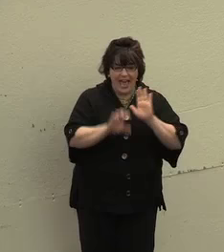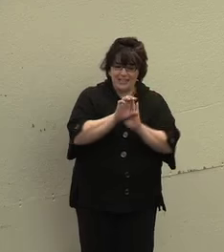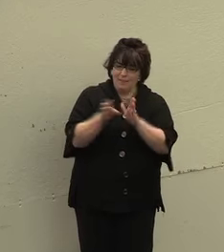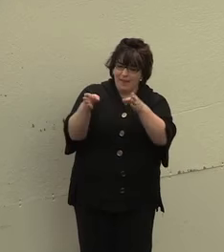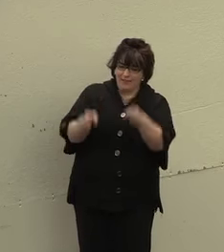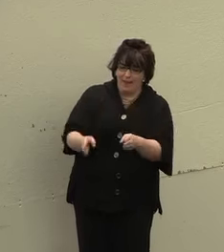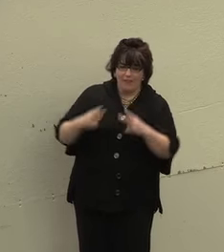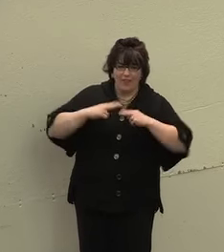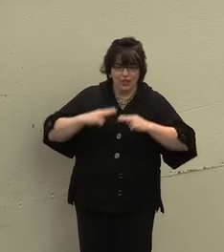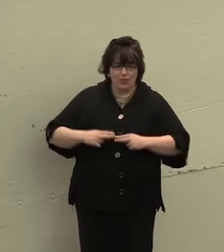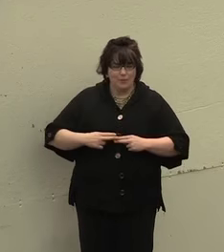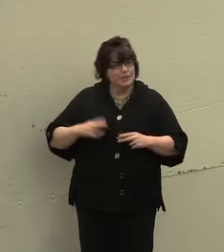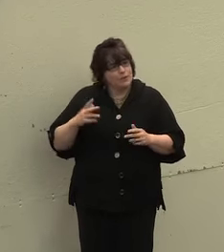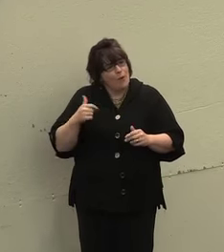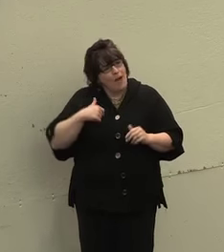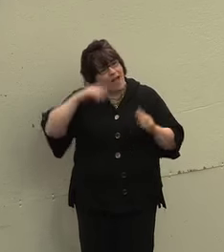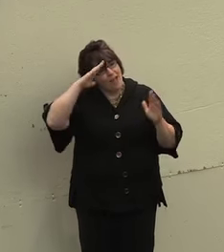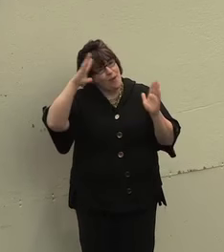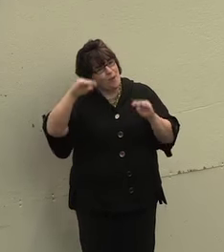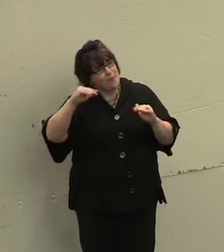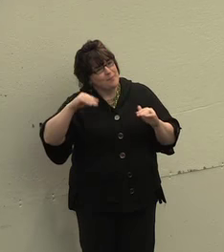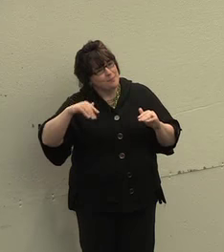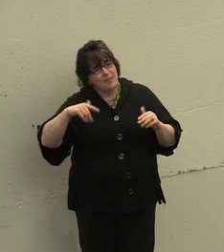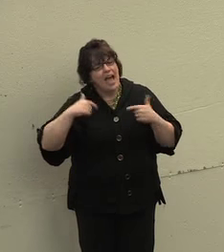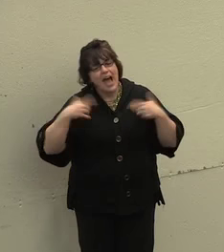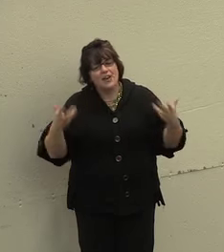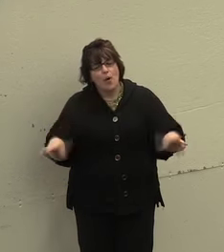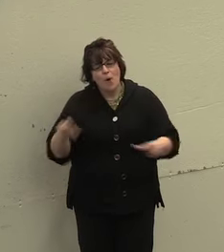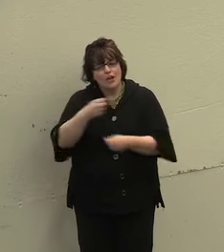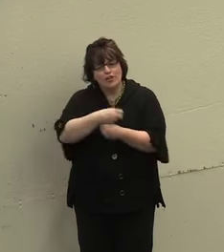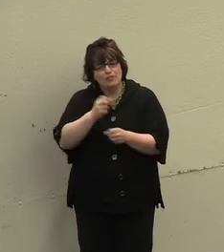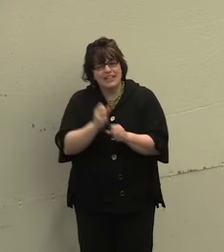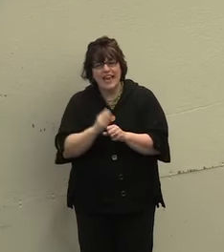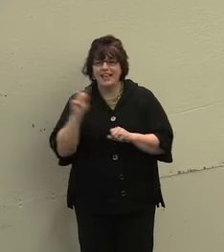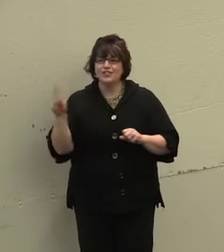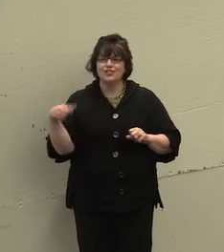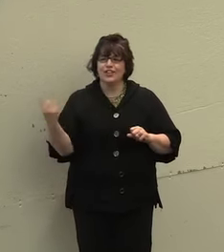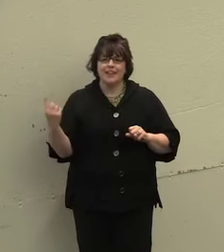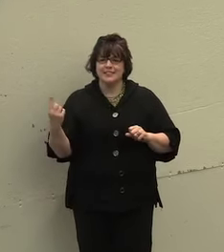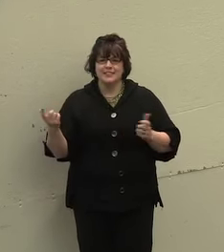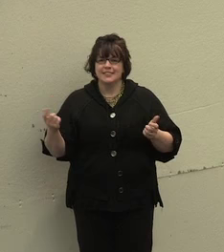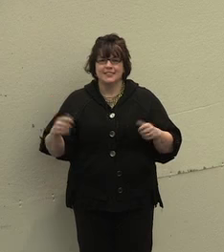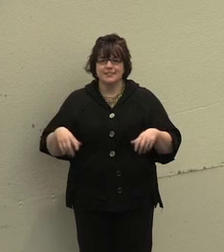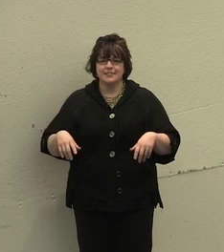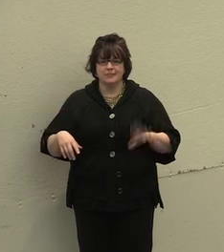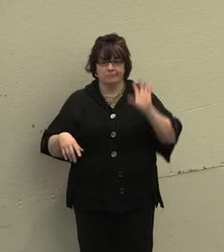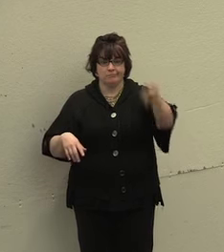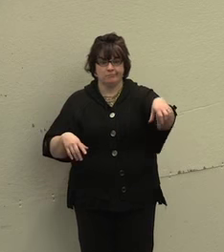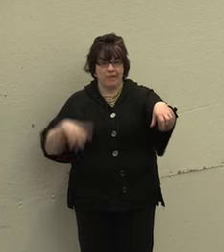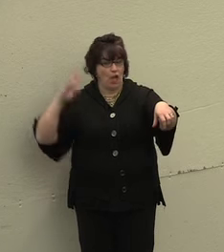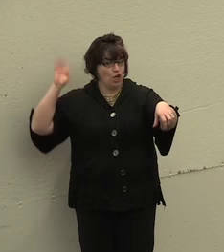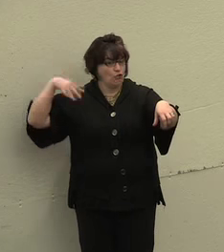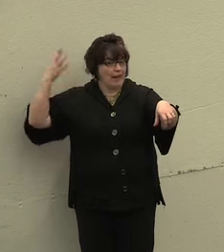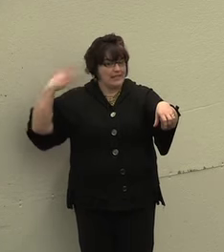So I hope I don't want to create just a crazy, strange house,